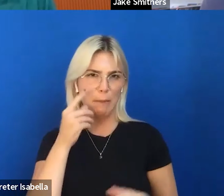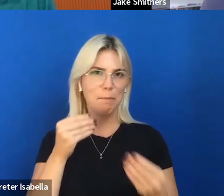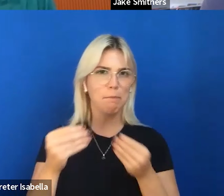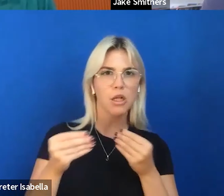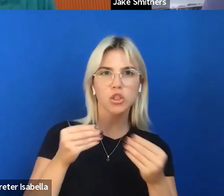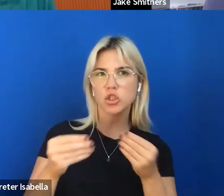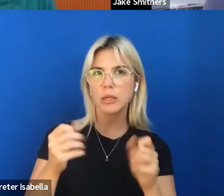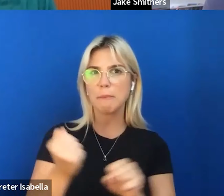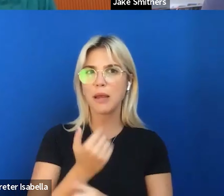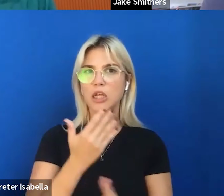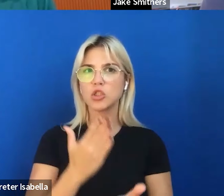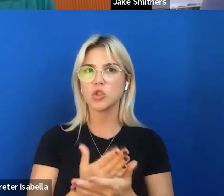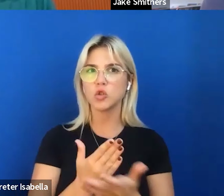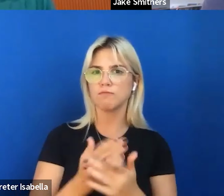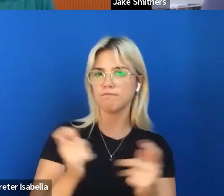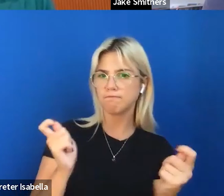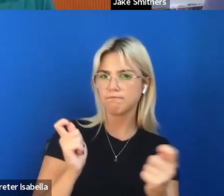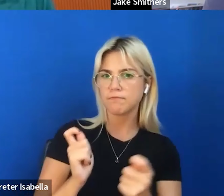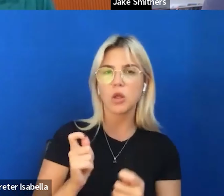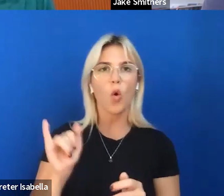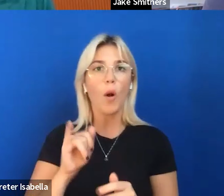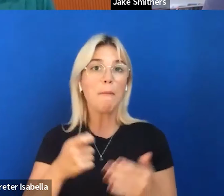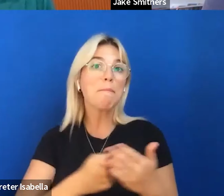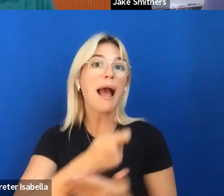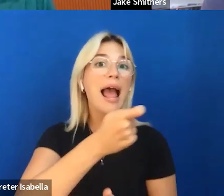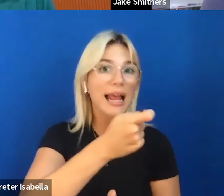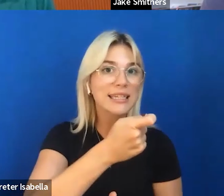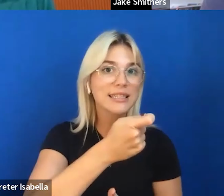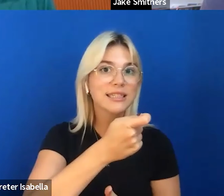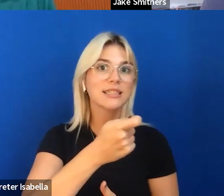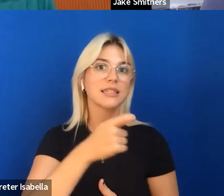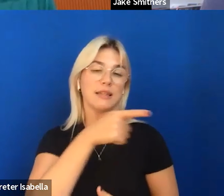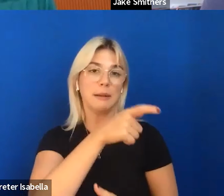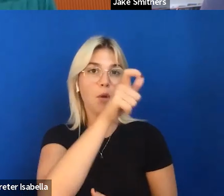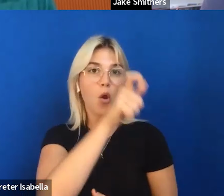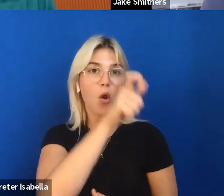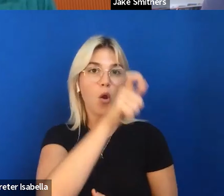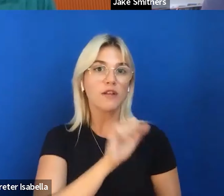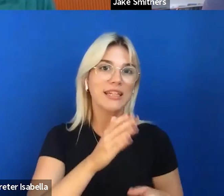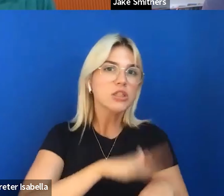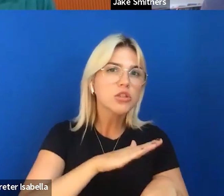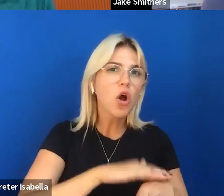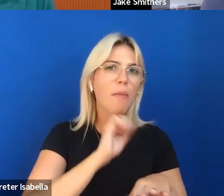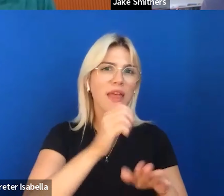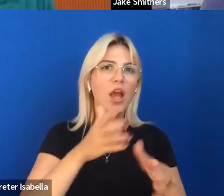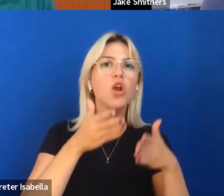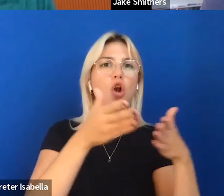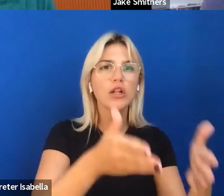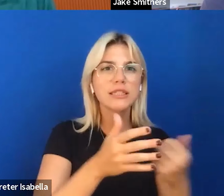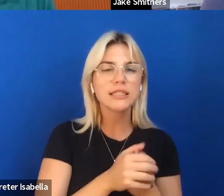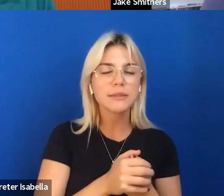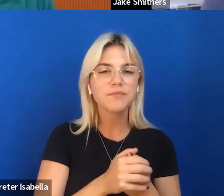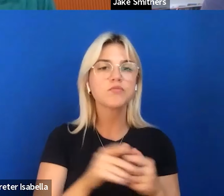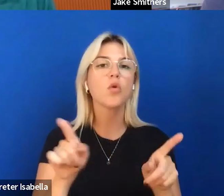any remuneration for their time and for their consent, and also to check that everything has been